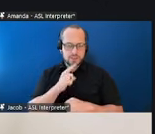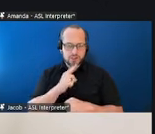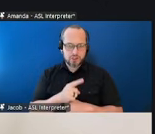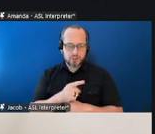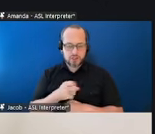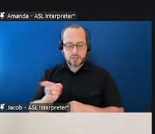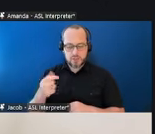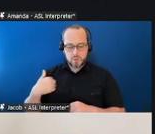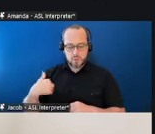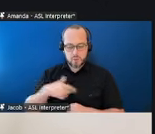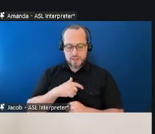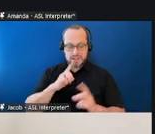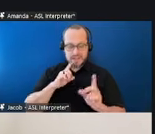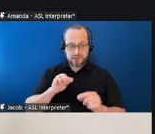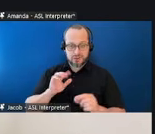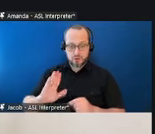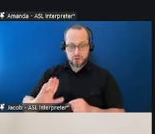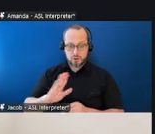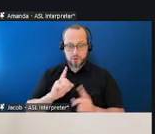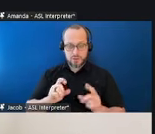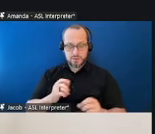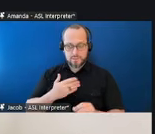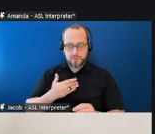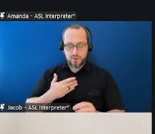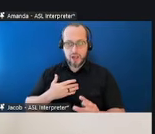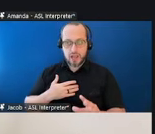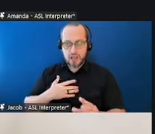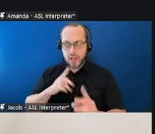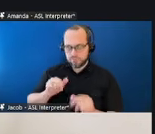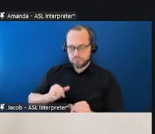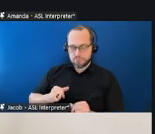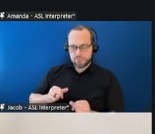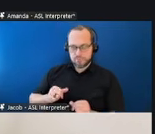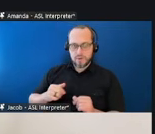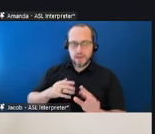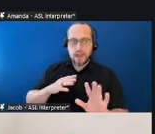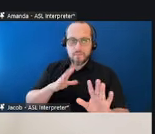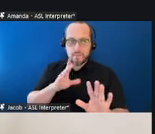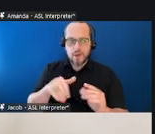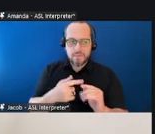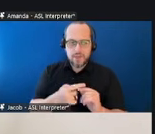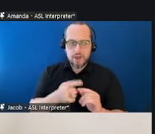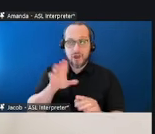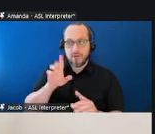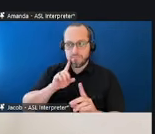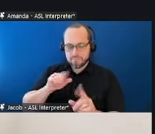your questions before you ask them. Uh we are committed to open communication, sharing data